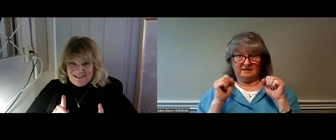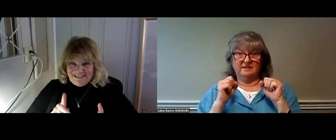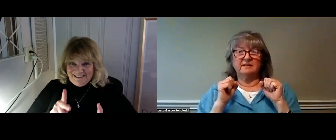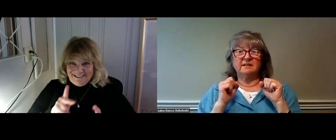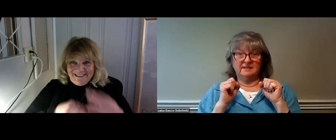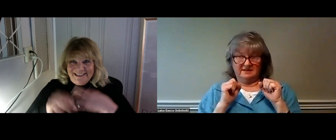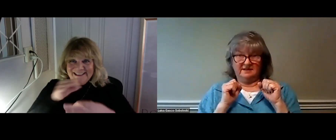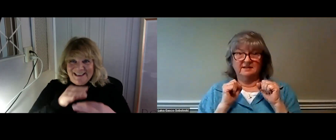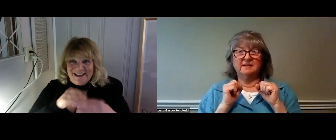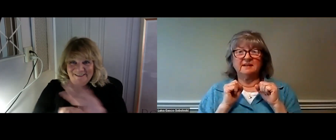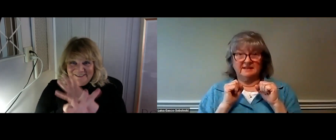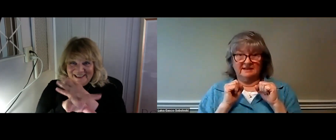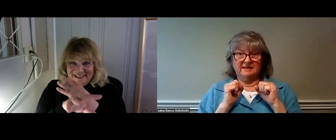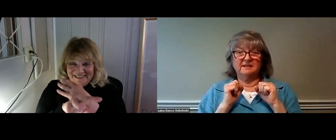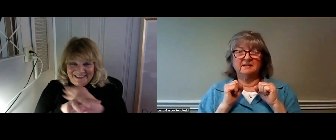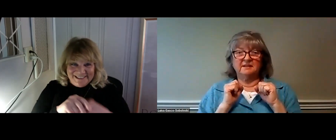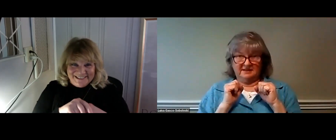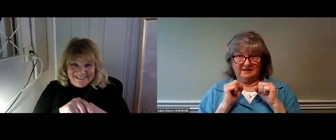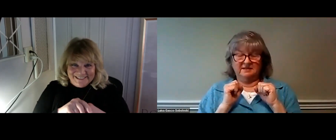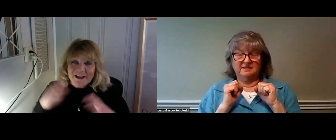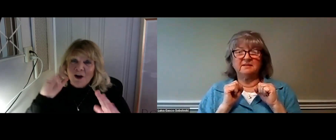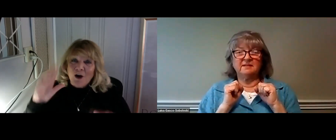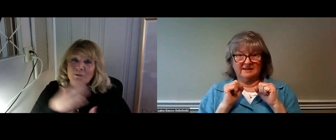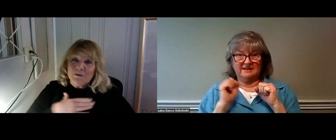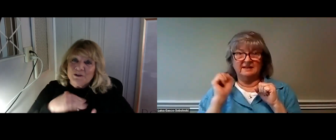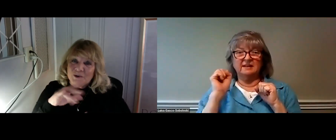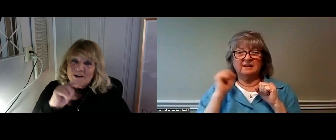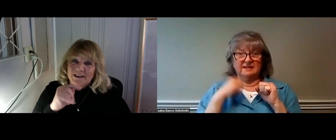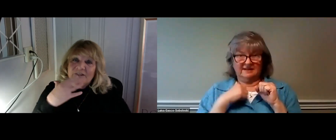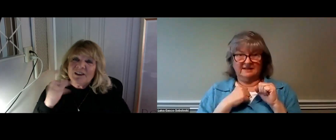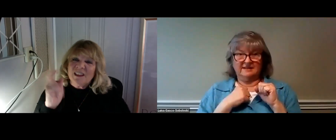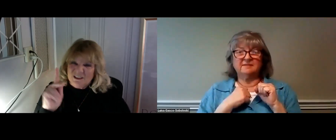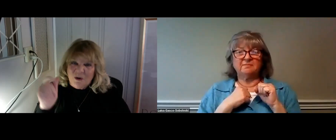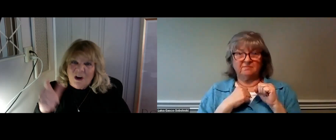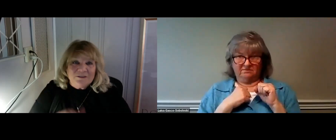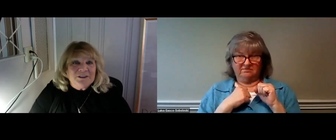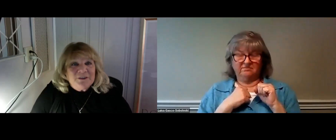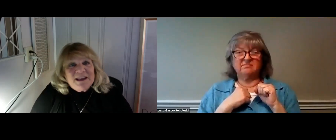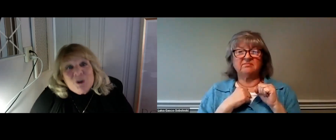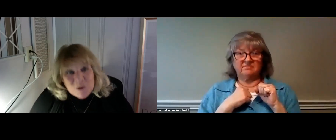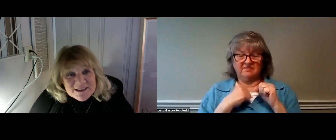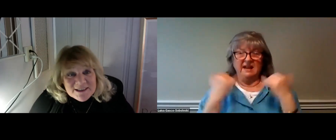instead of like this. Hope you enjoyed it, good luck to all of you, and Luisa is